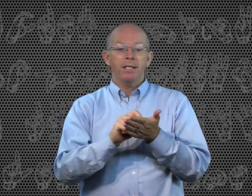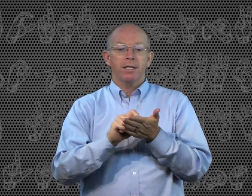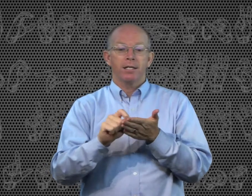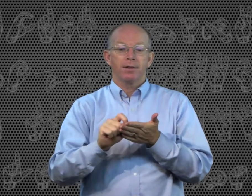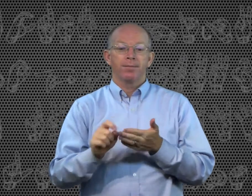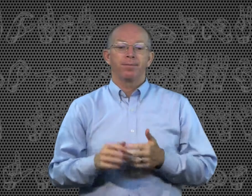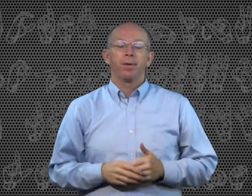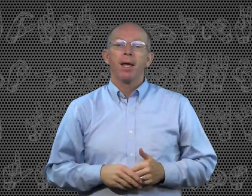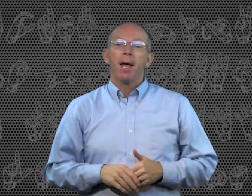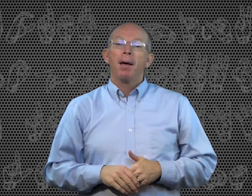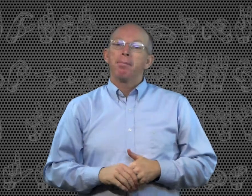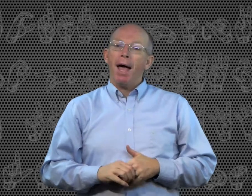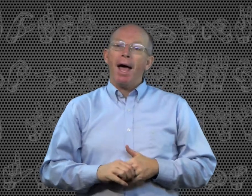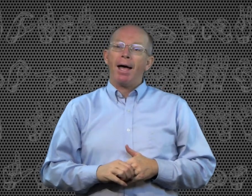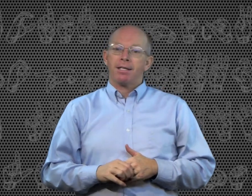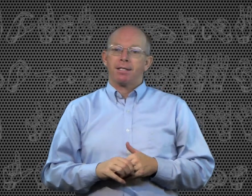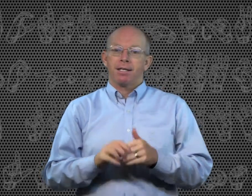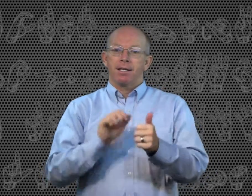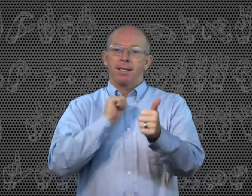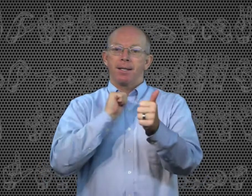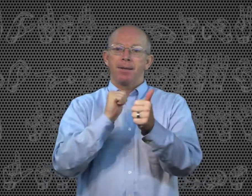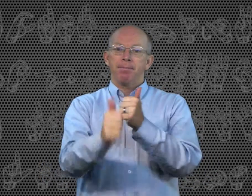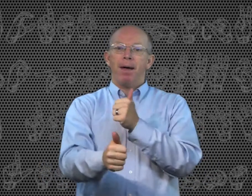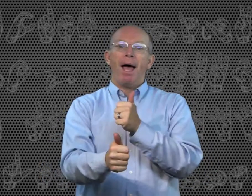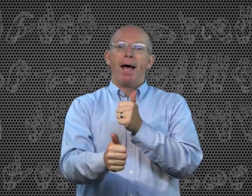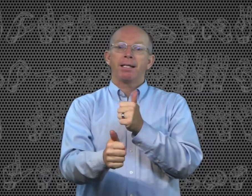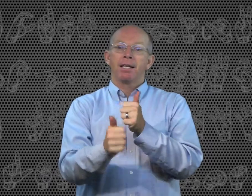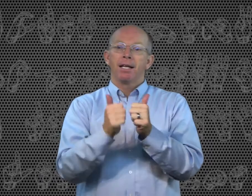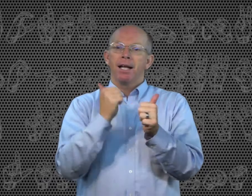WRITE PASS PASSED